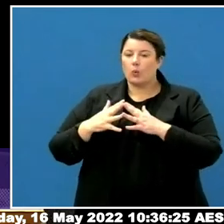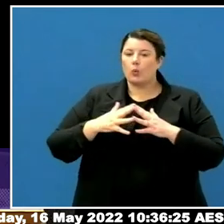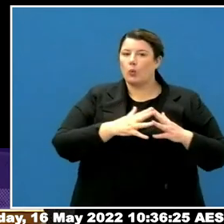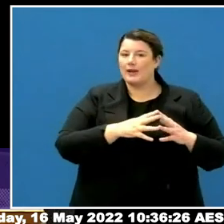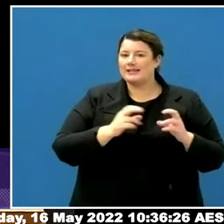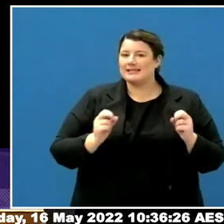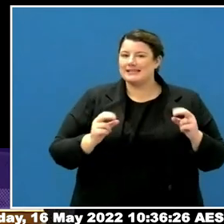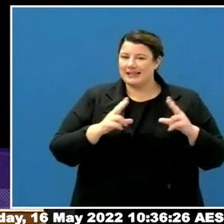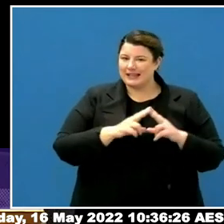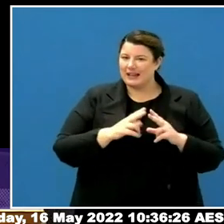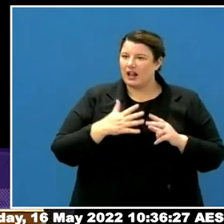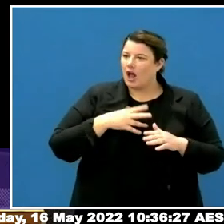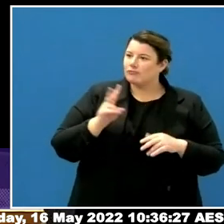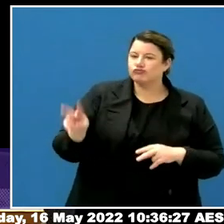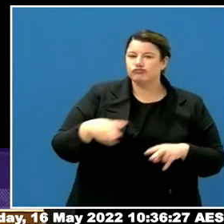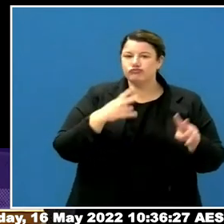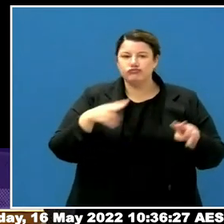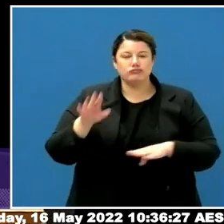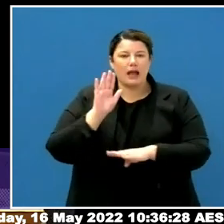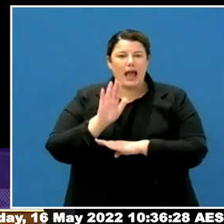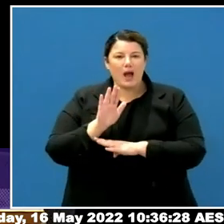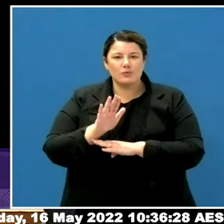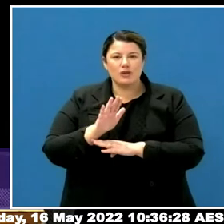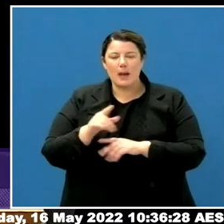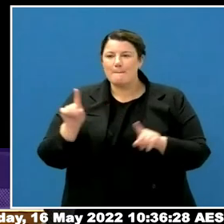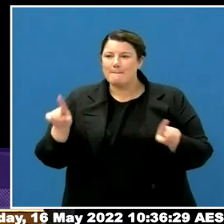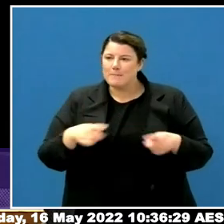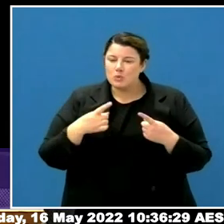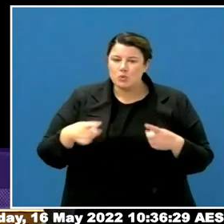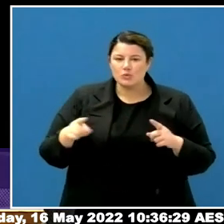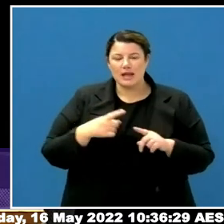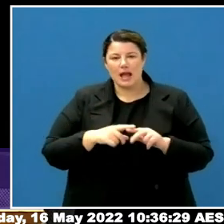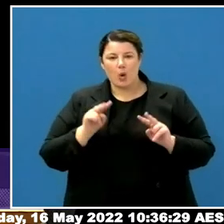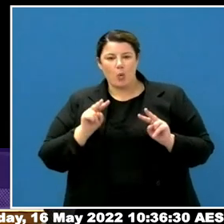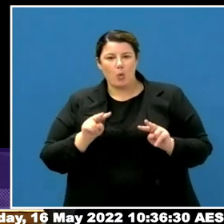He likes being outdoors as well as listening to music and watching movies on his iPad.